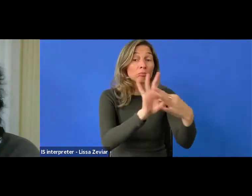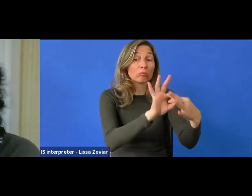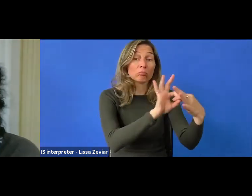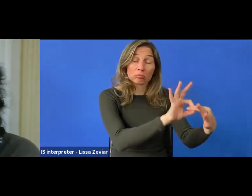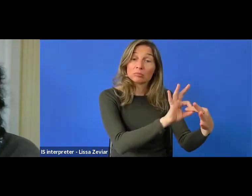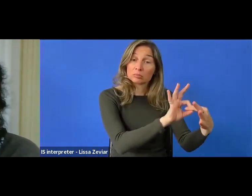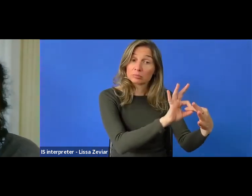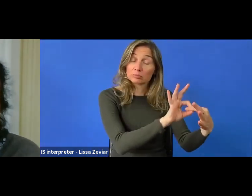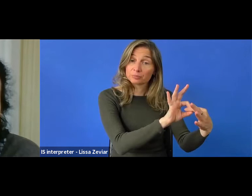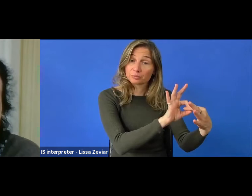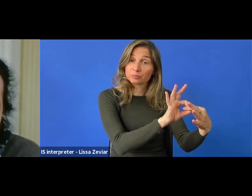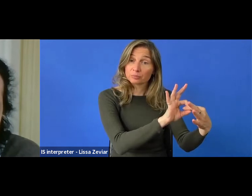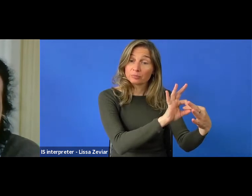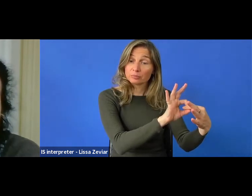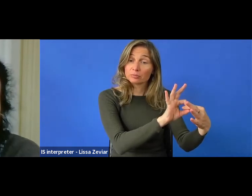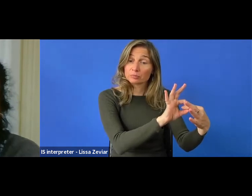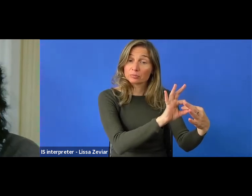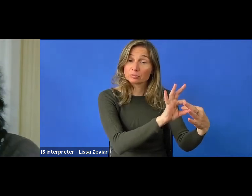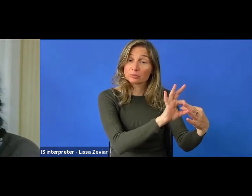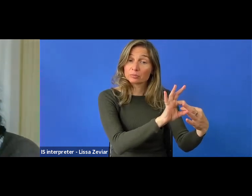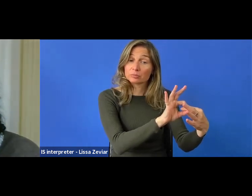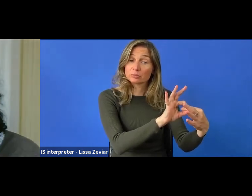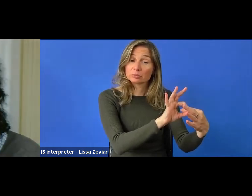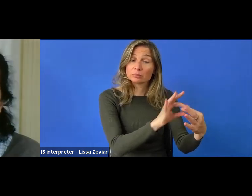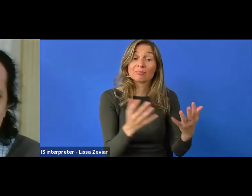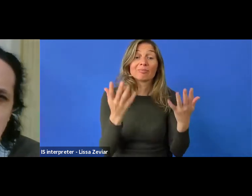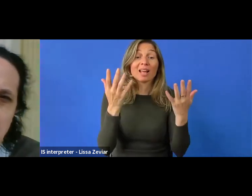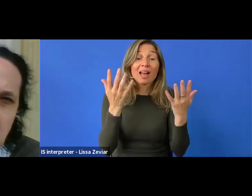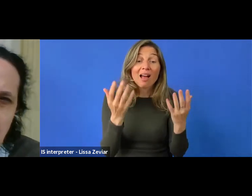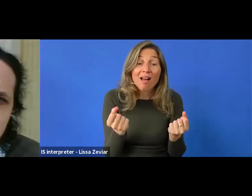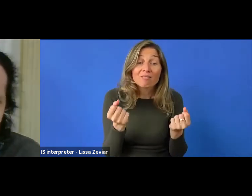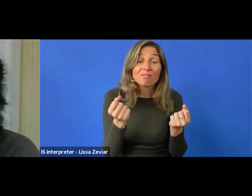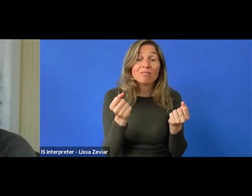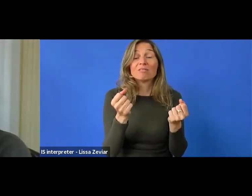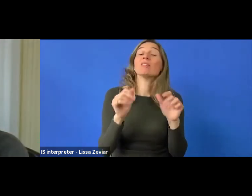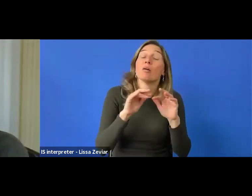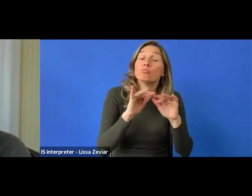but also to the GREVIO for the Istambul Convention